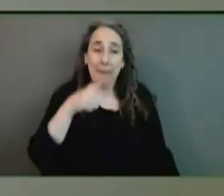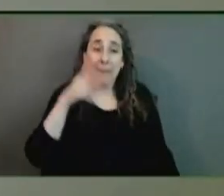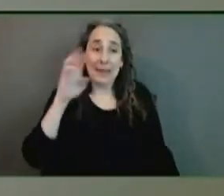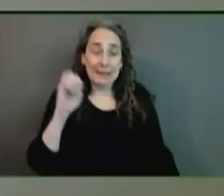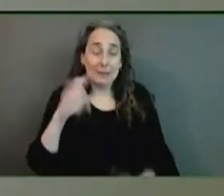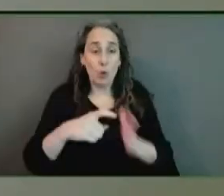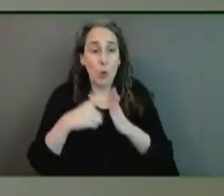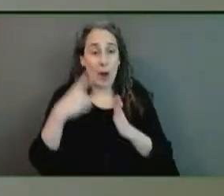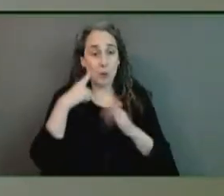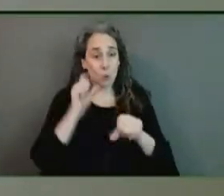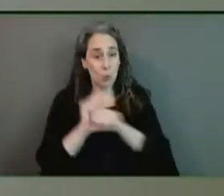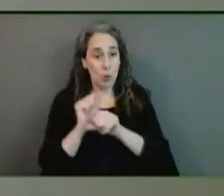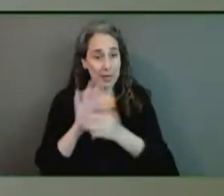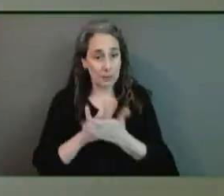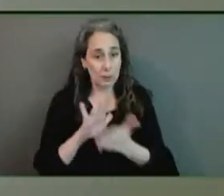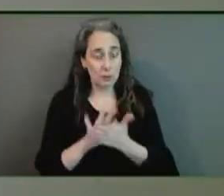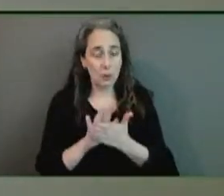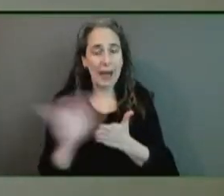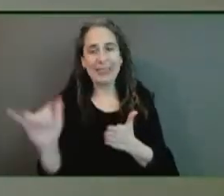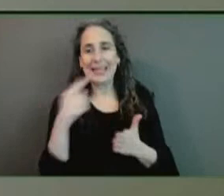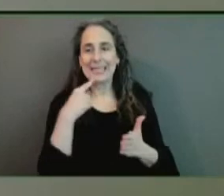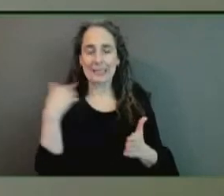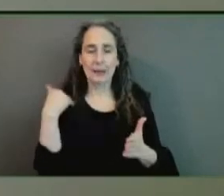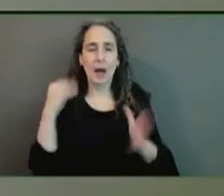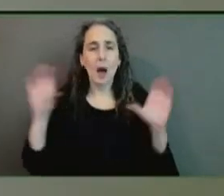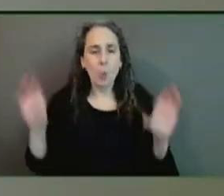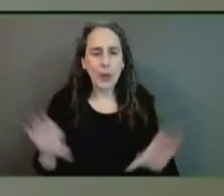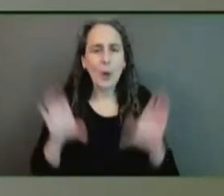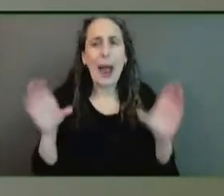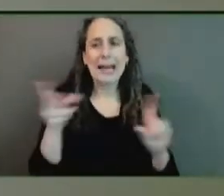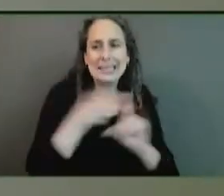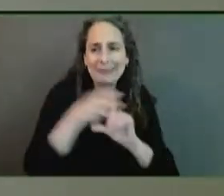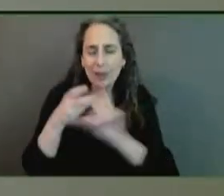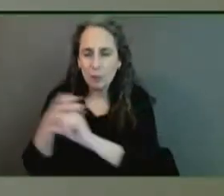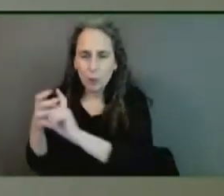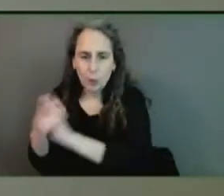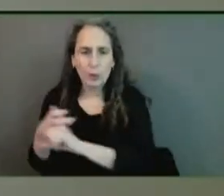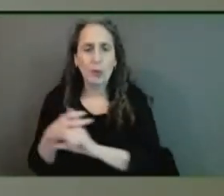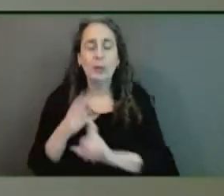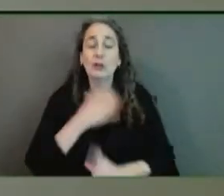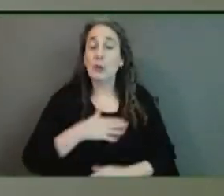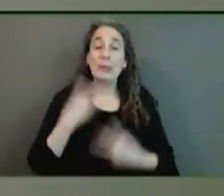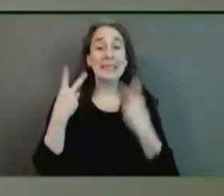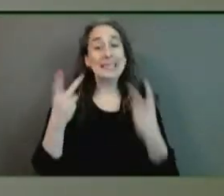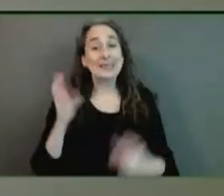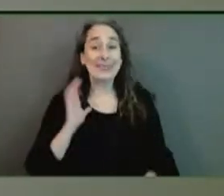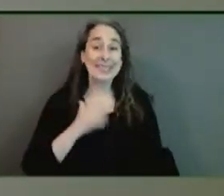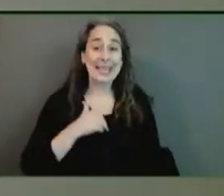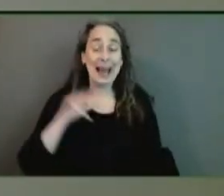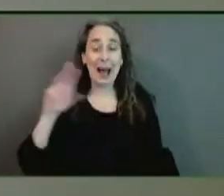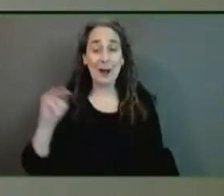said the PPE that they need to be in our schools. And we as I